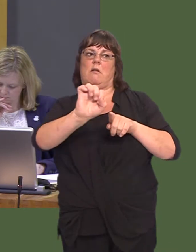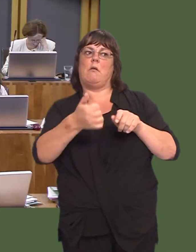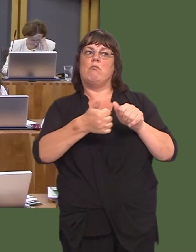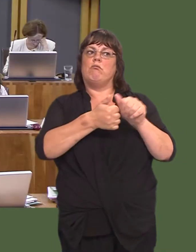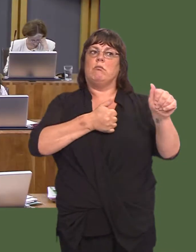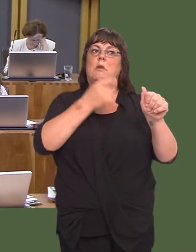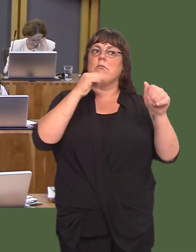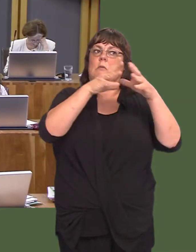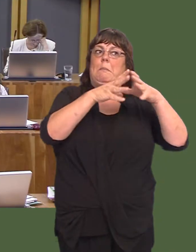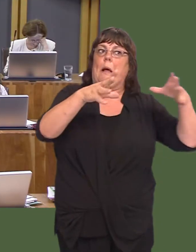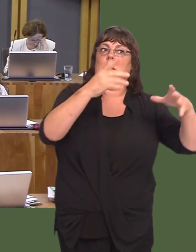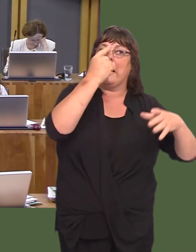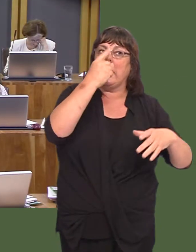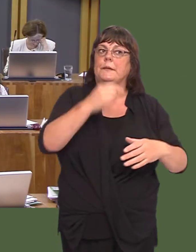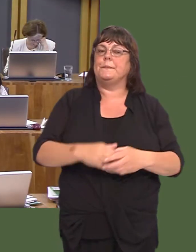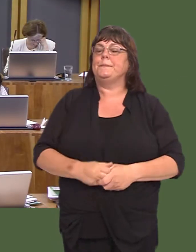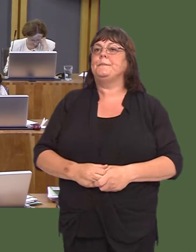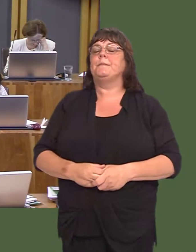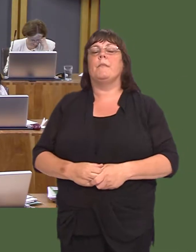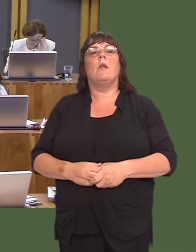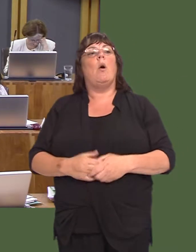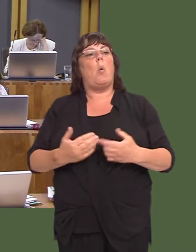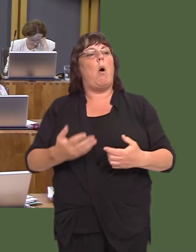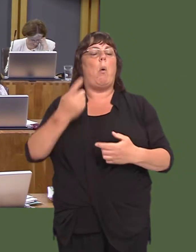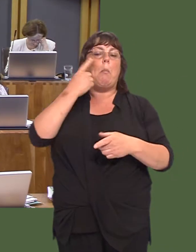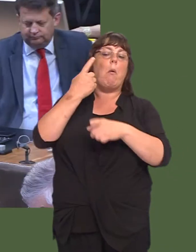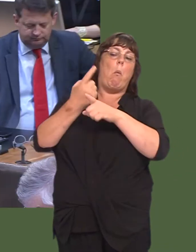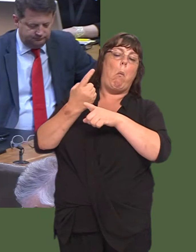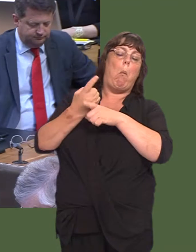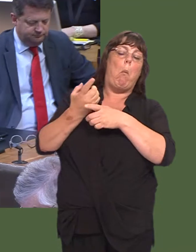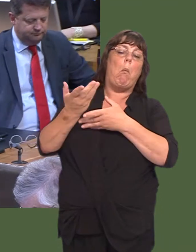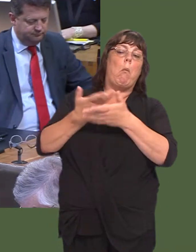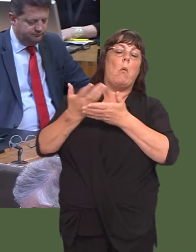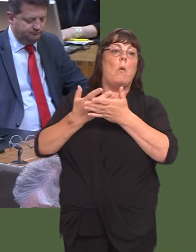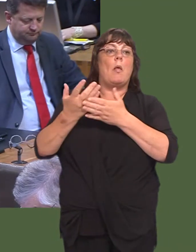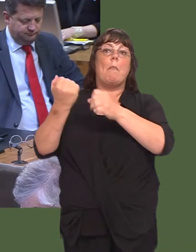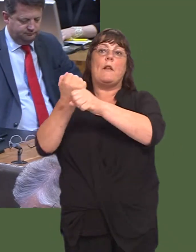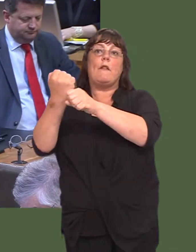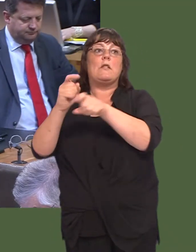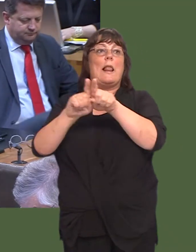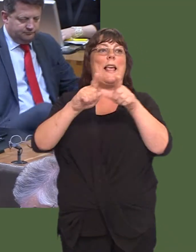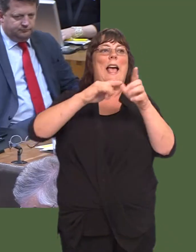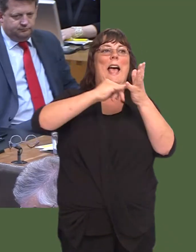Carwyn Jones: Well, we do work with manufacturers and others to look at buildings as they become available.